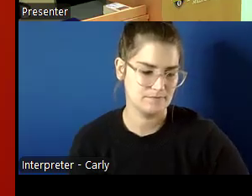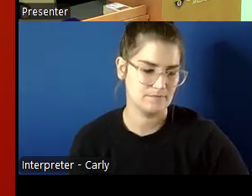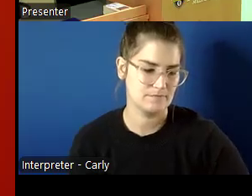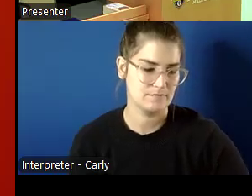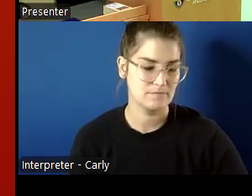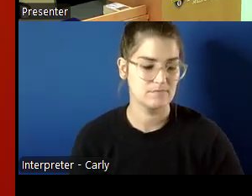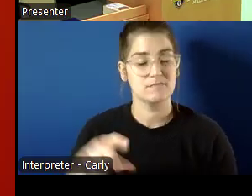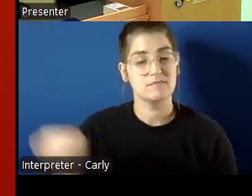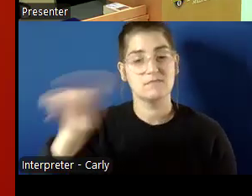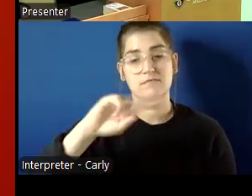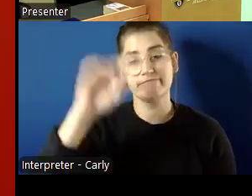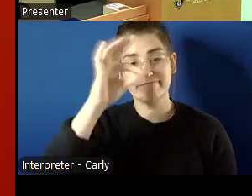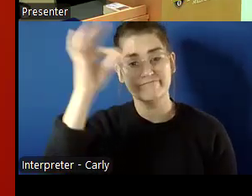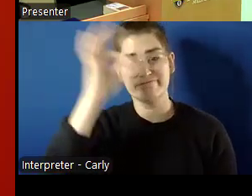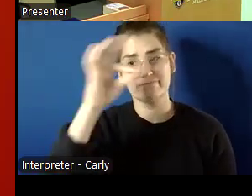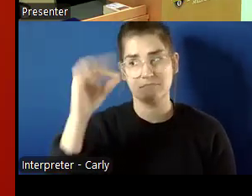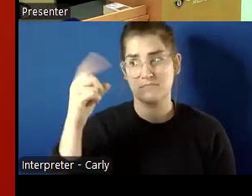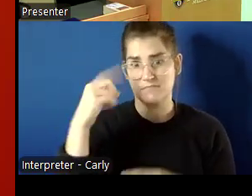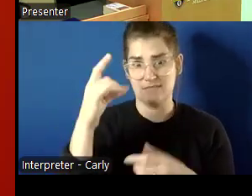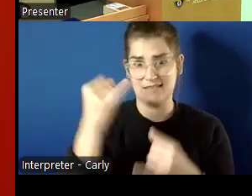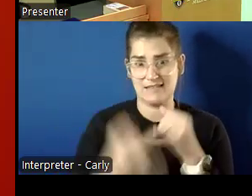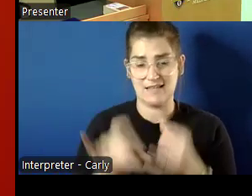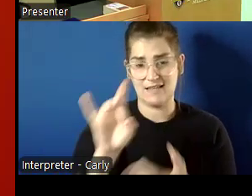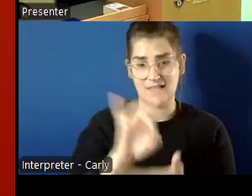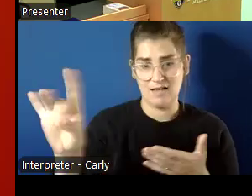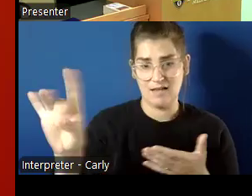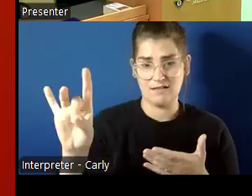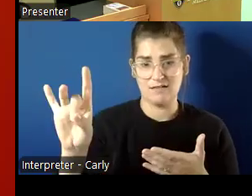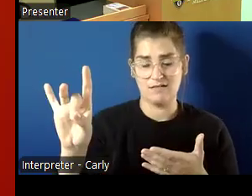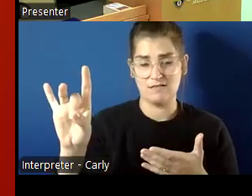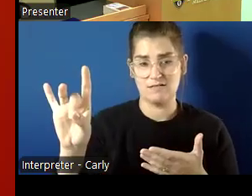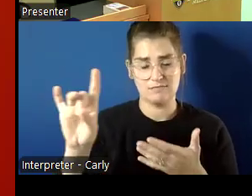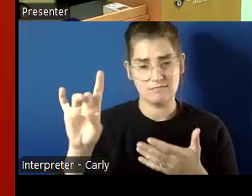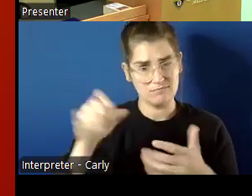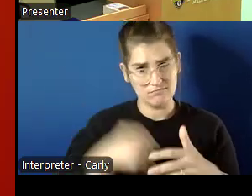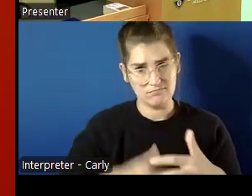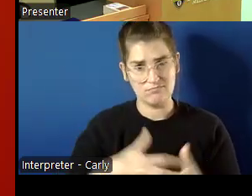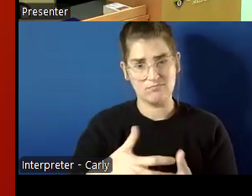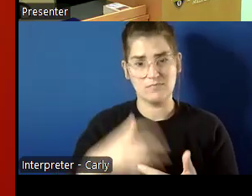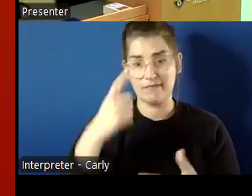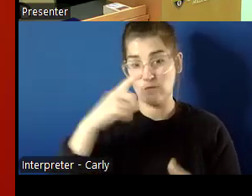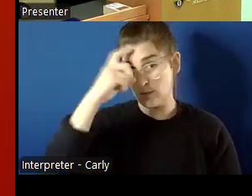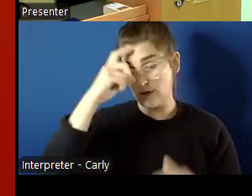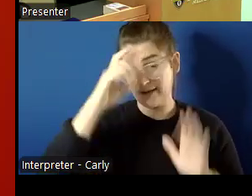of those last 8 to 12 weeks in uterero terms of brain development, well, the research is there.